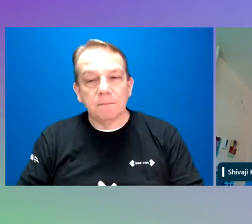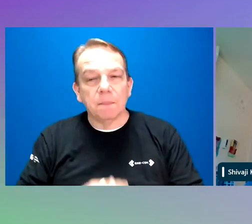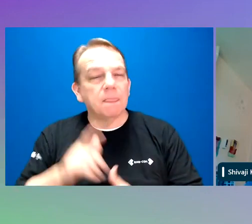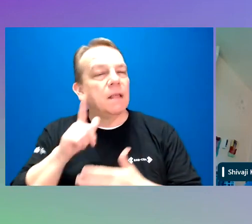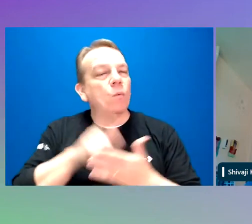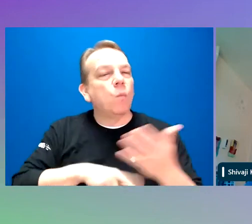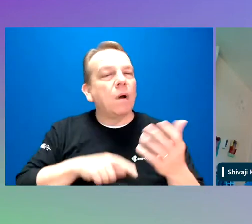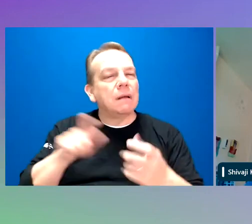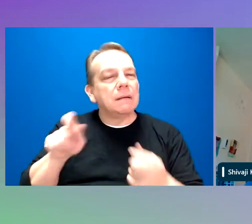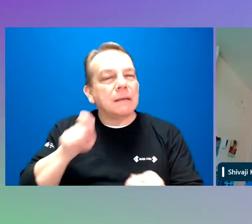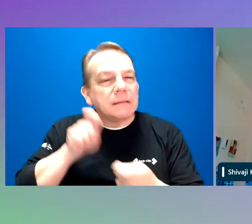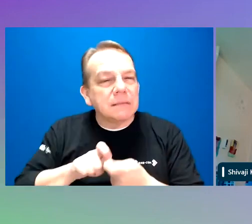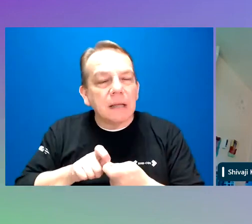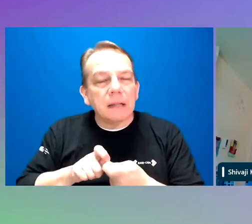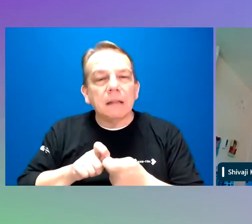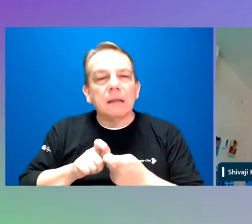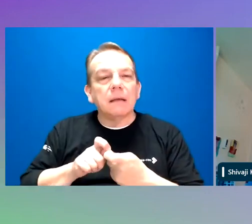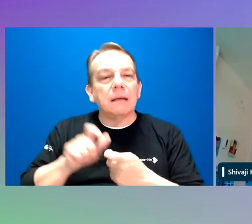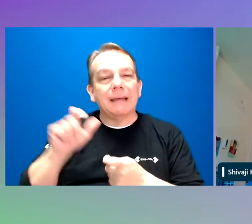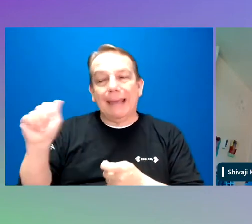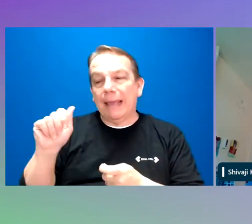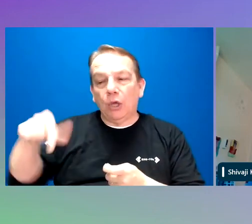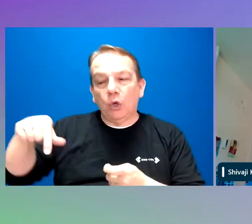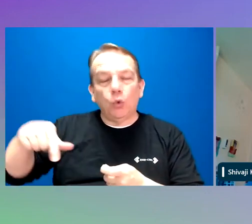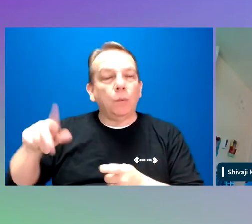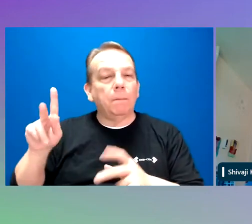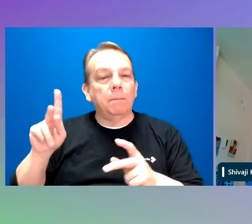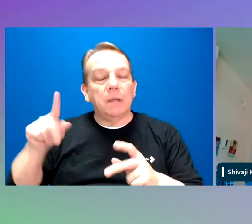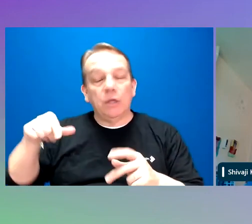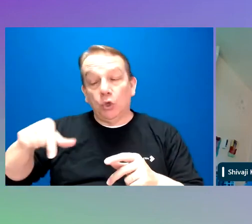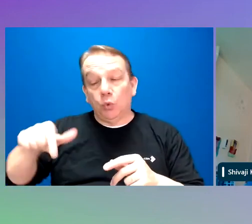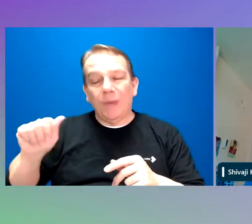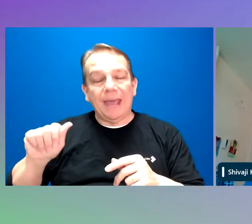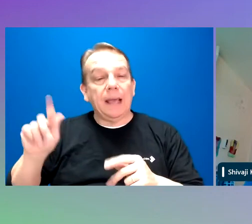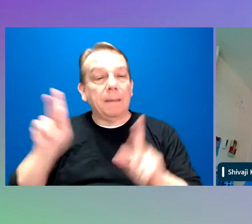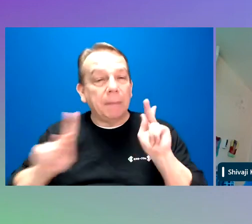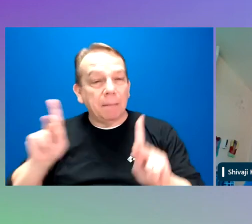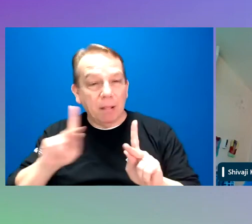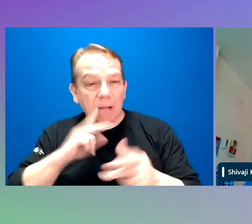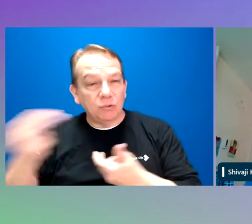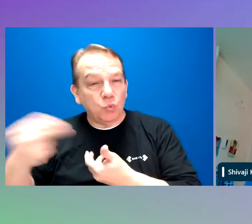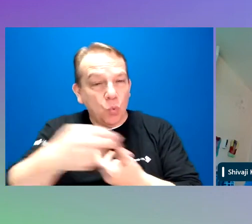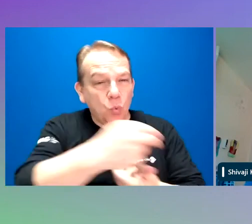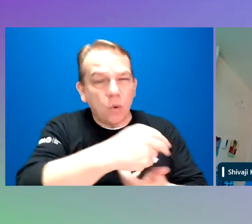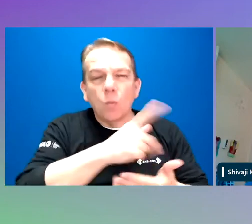are looking for when we when they are joining those live